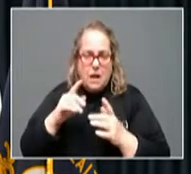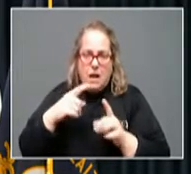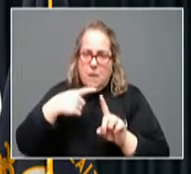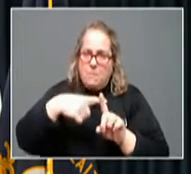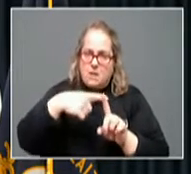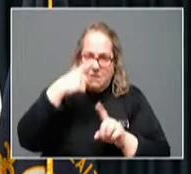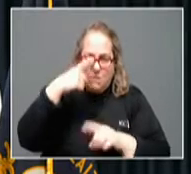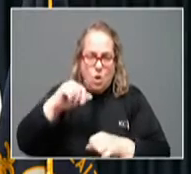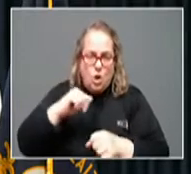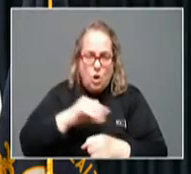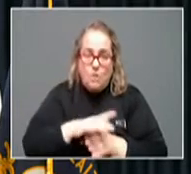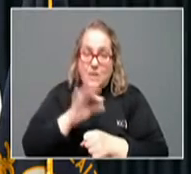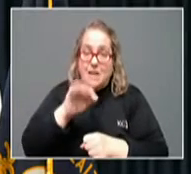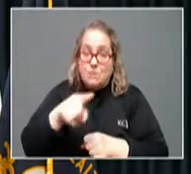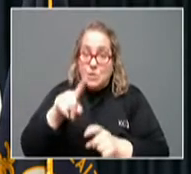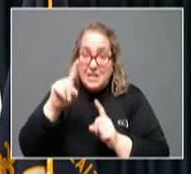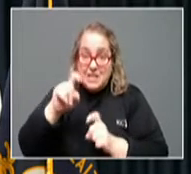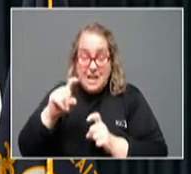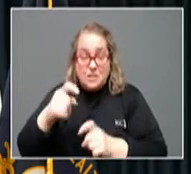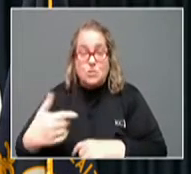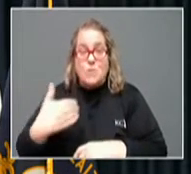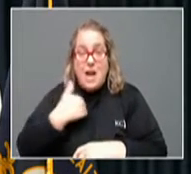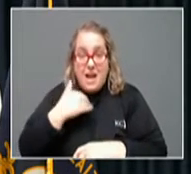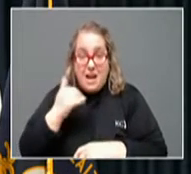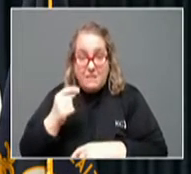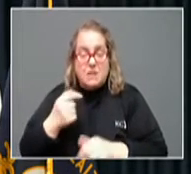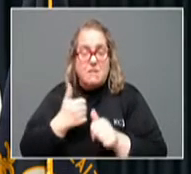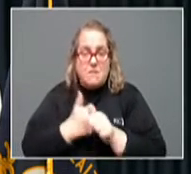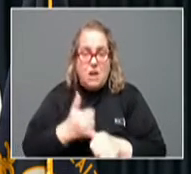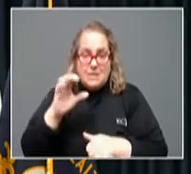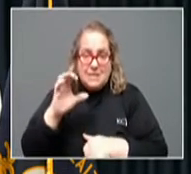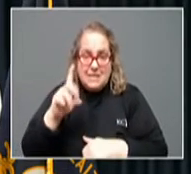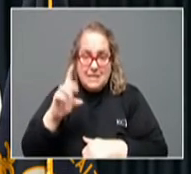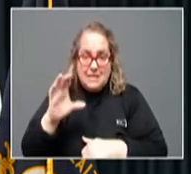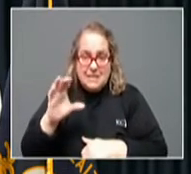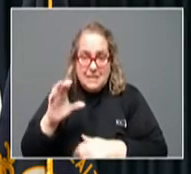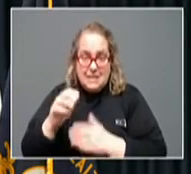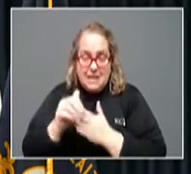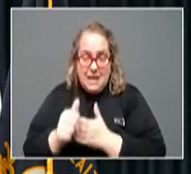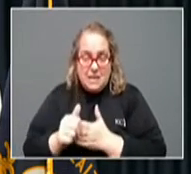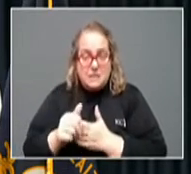positive to follow CDC guidance. Um, given where we are in the pandemic,